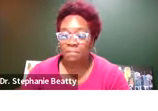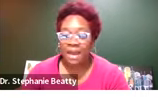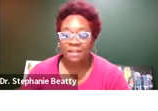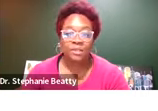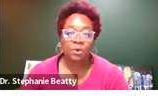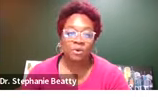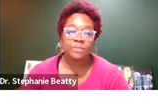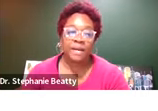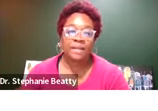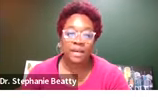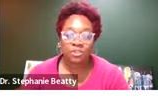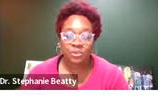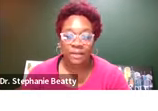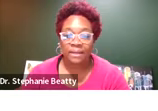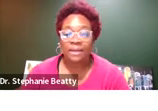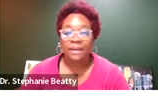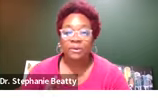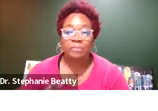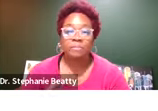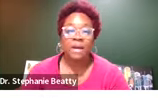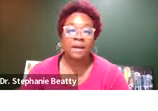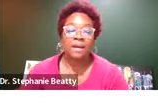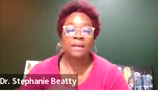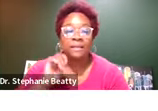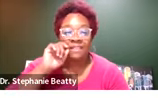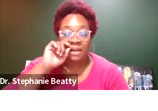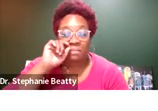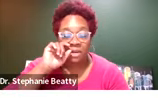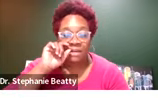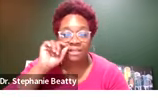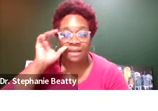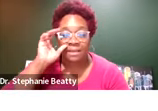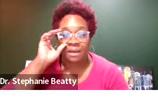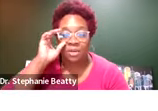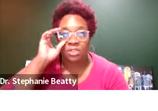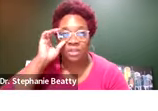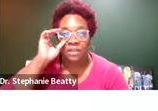They match the corresponding country. Now keep in mind that American Sign Language